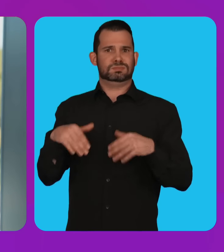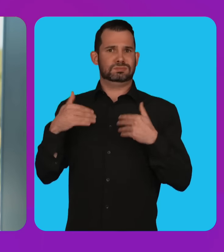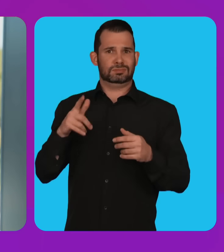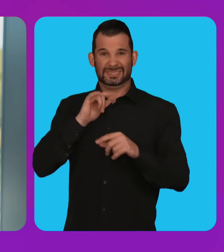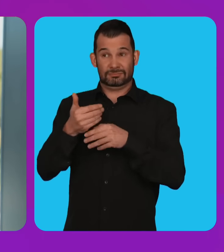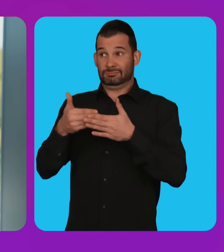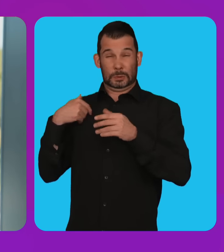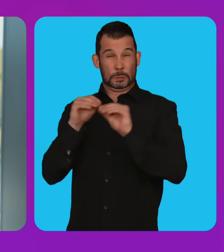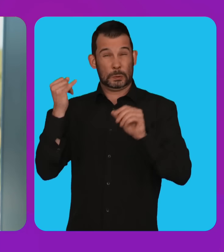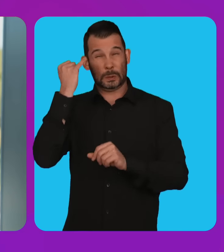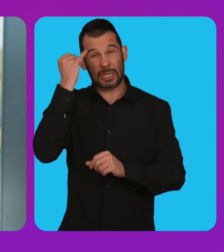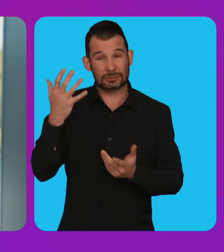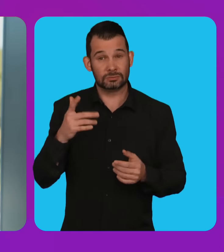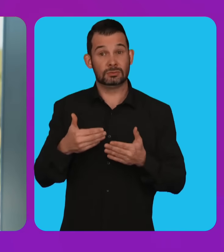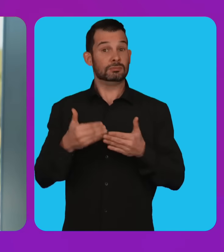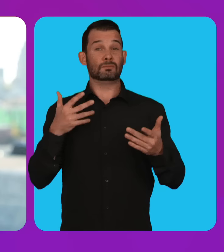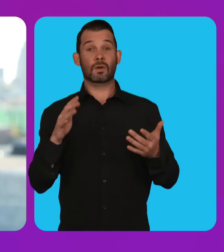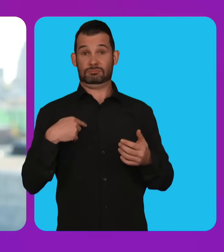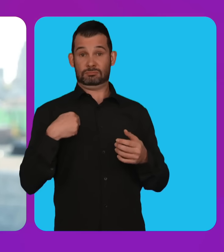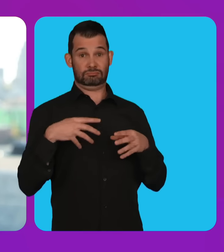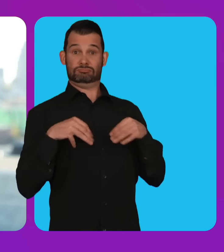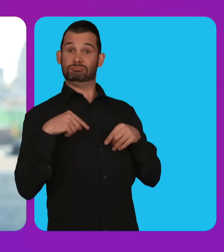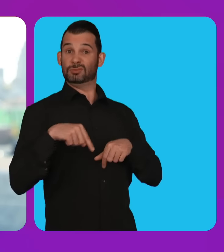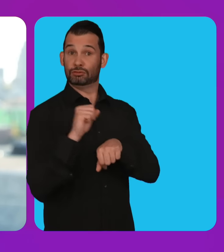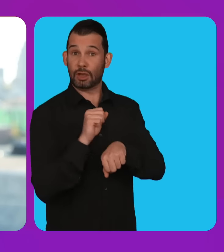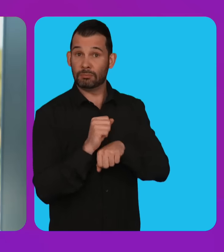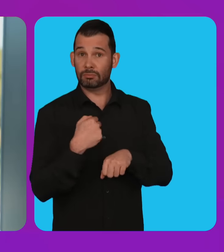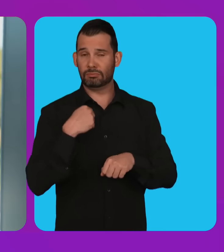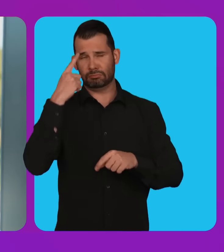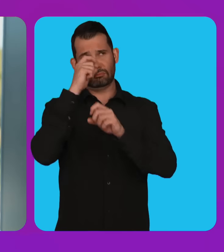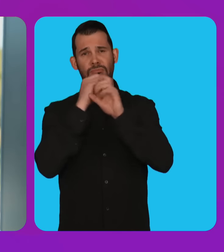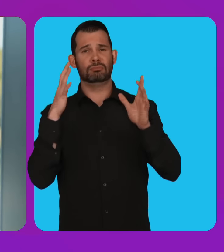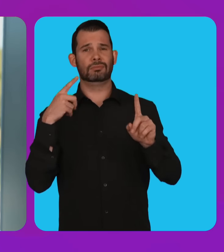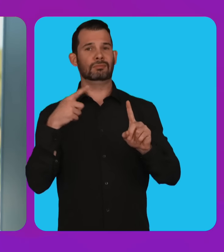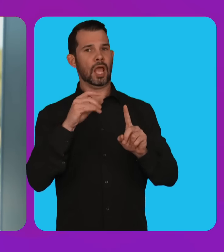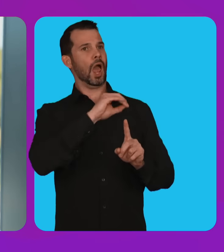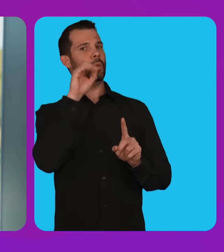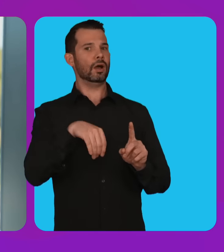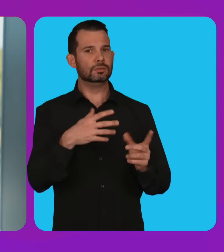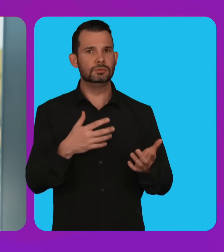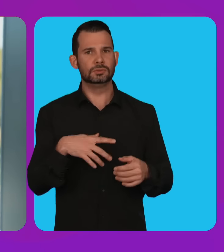When I took the job, I thought it was all about Ottawa and finding funds for public media.